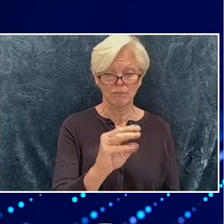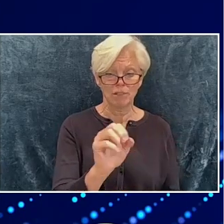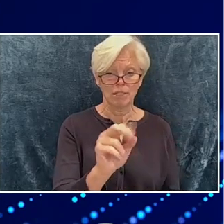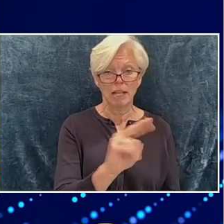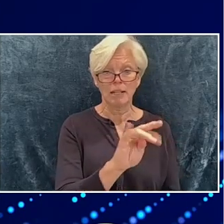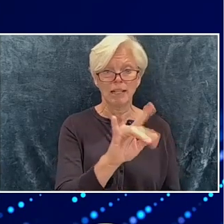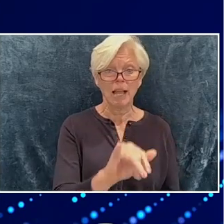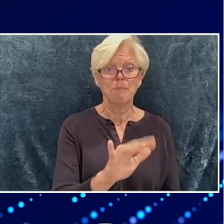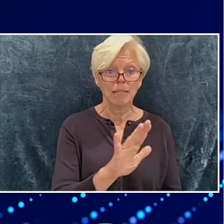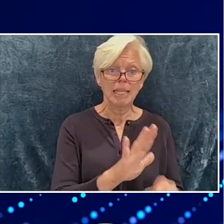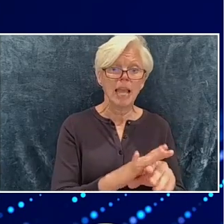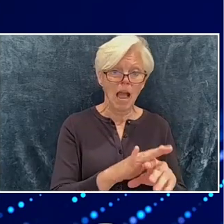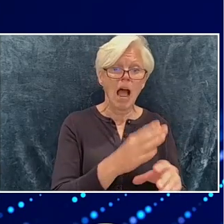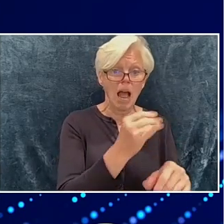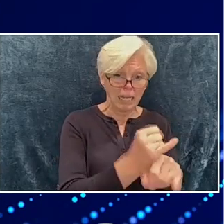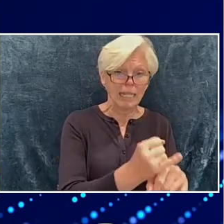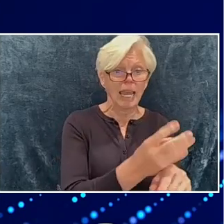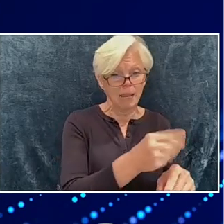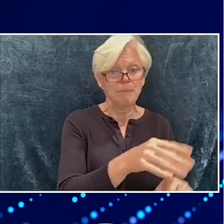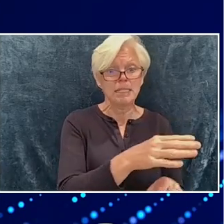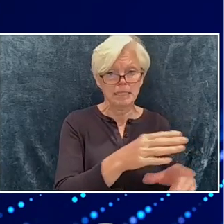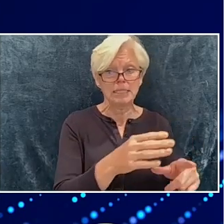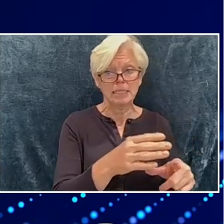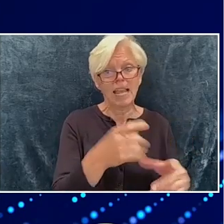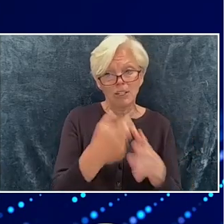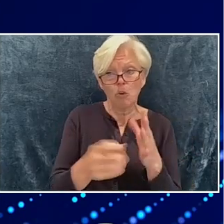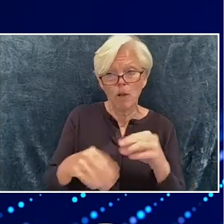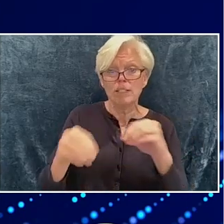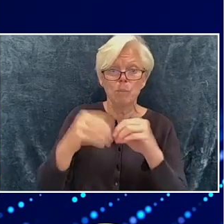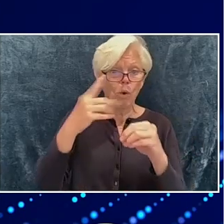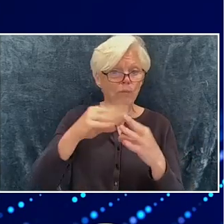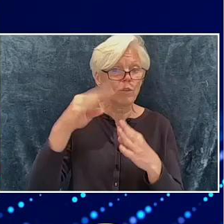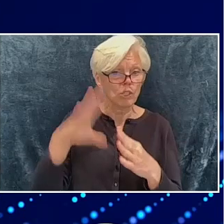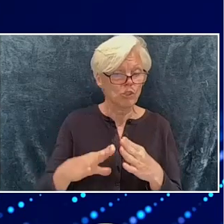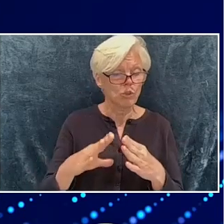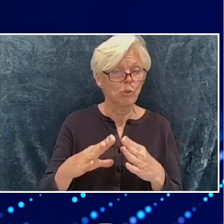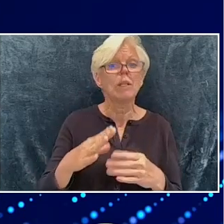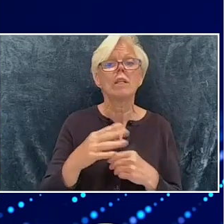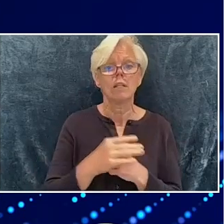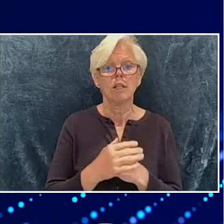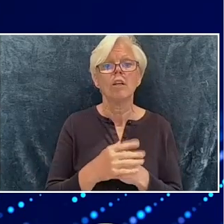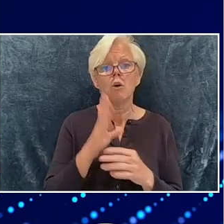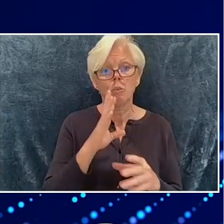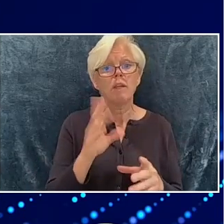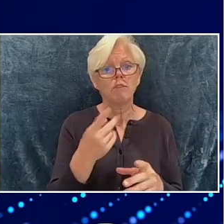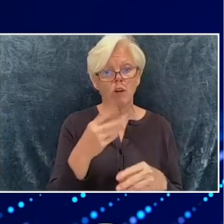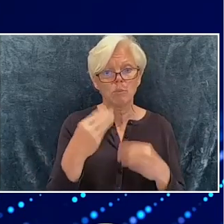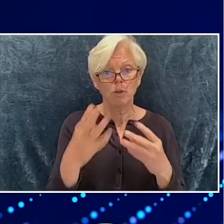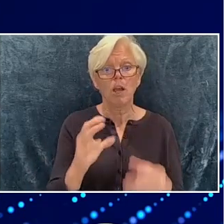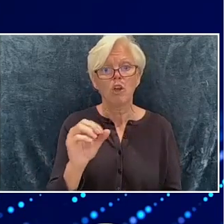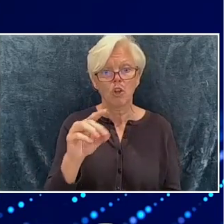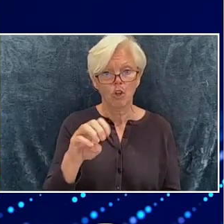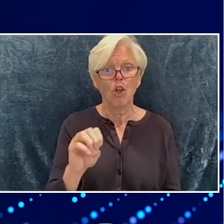cost to the student. We always have provided codes to bookstores for them to sell, left to their own